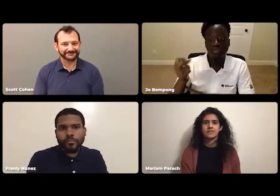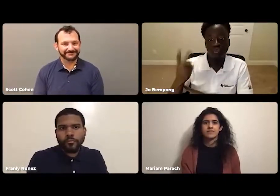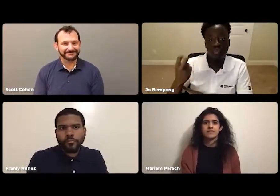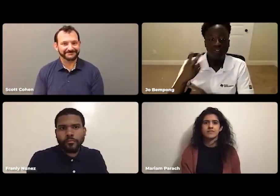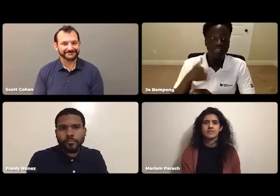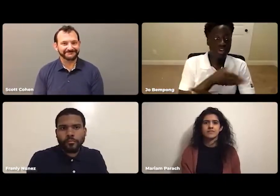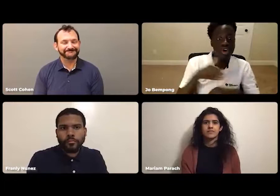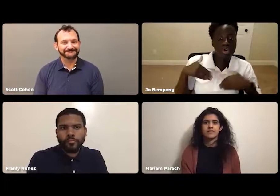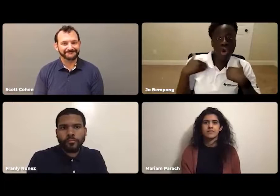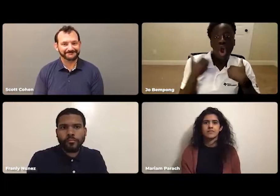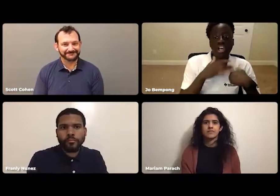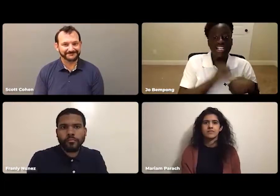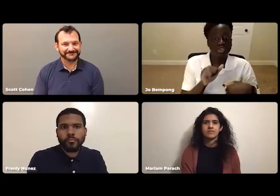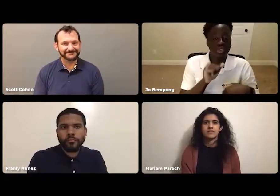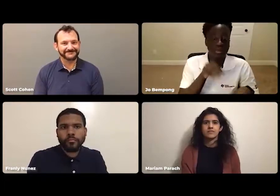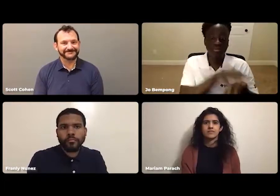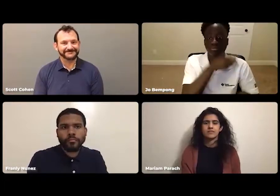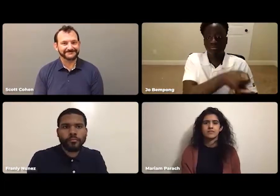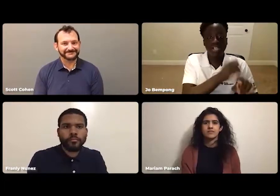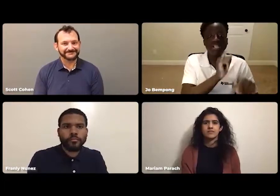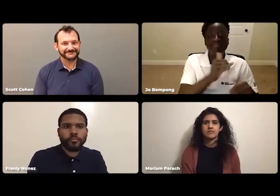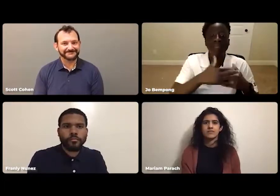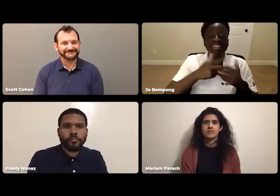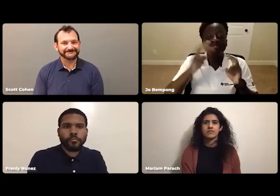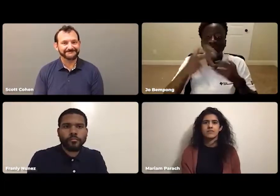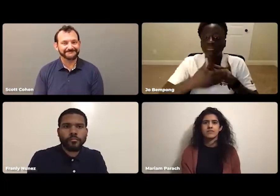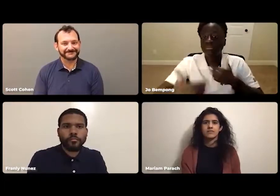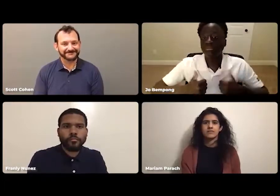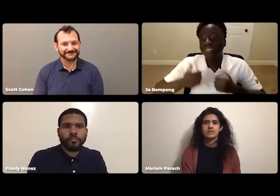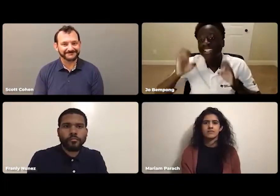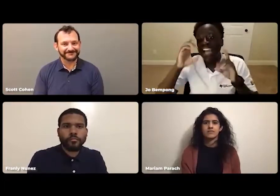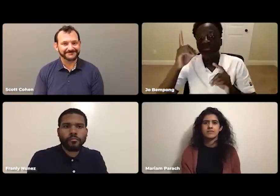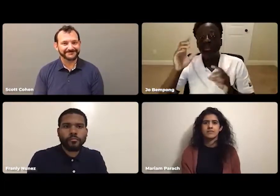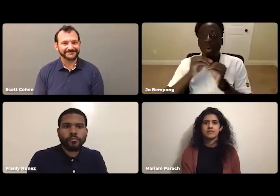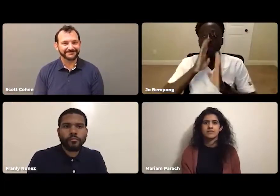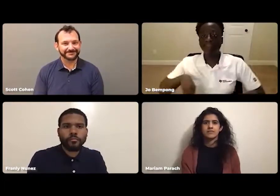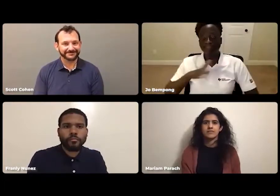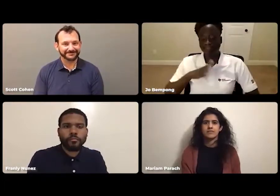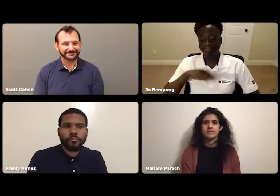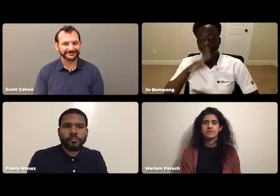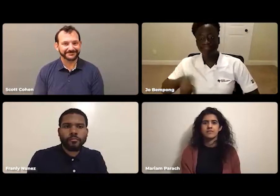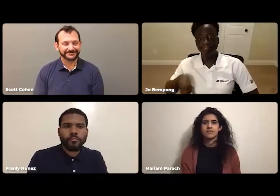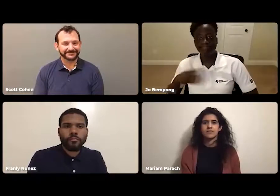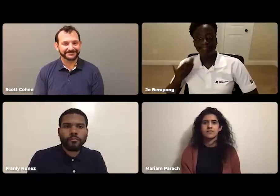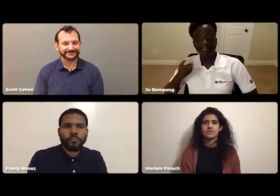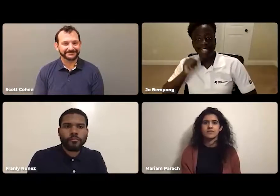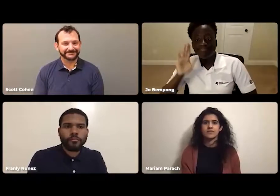They'll favor the white person. That's dangerous.